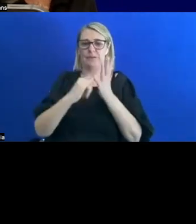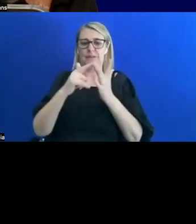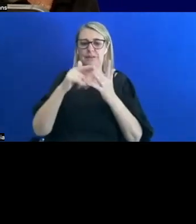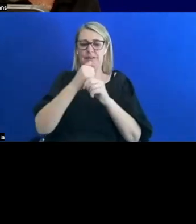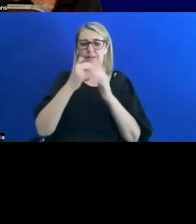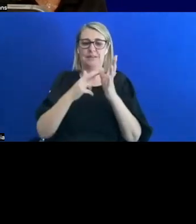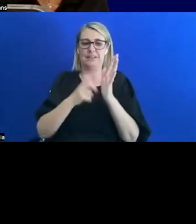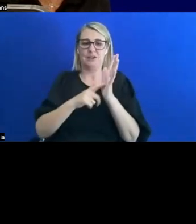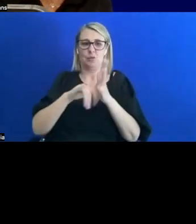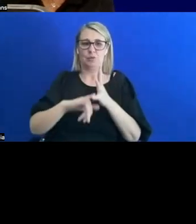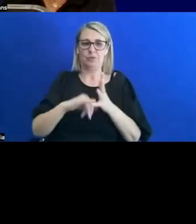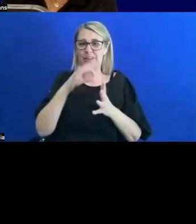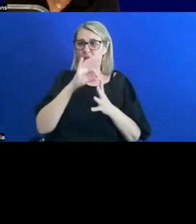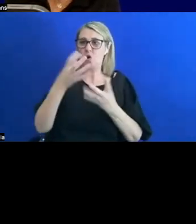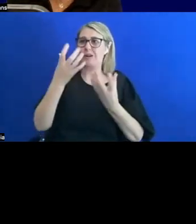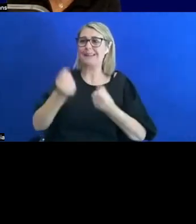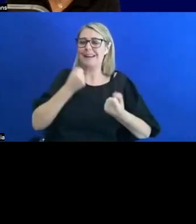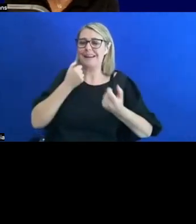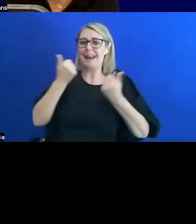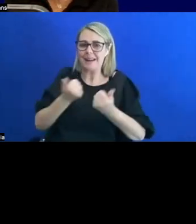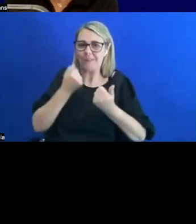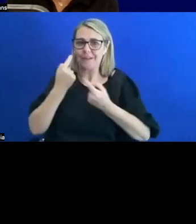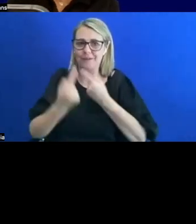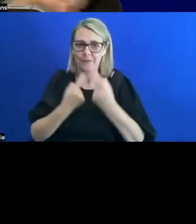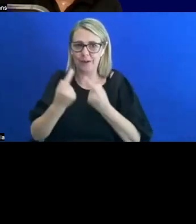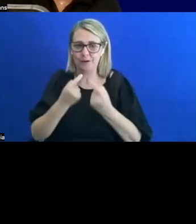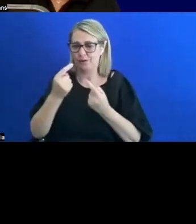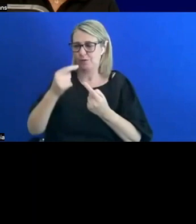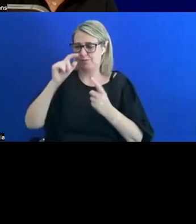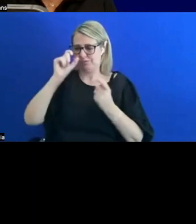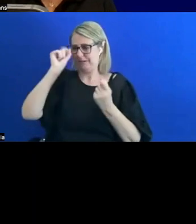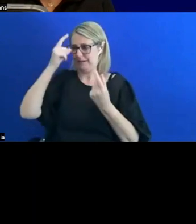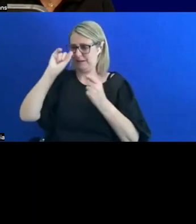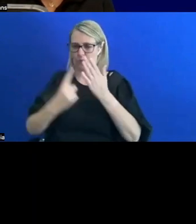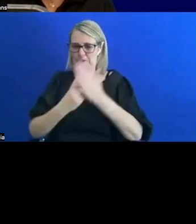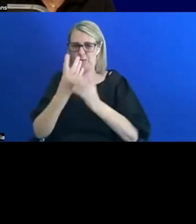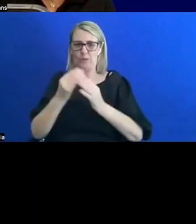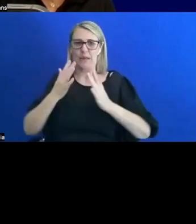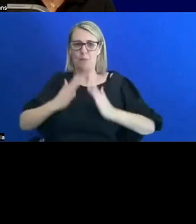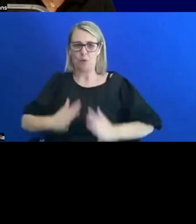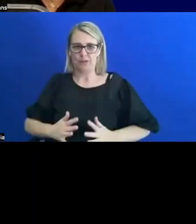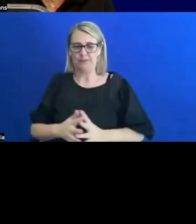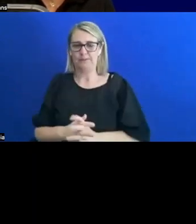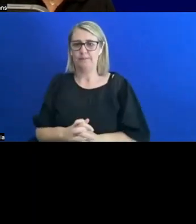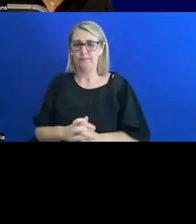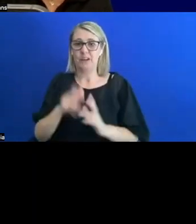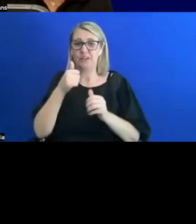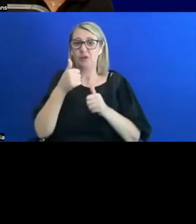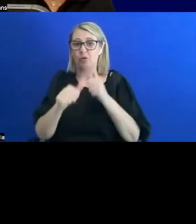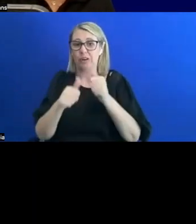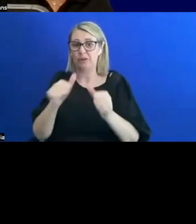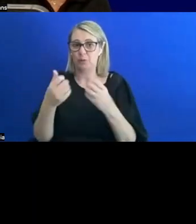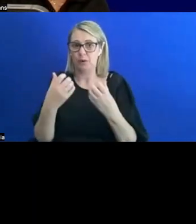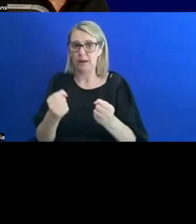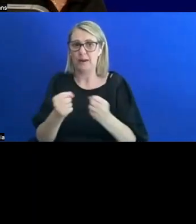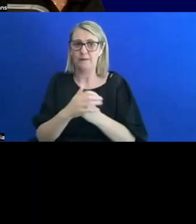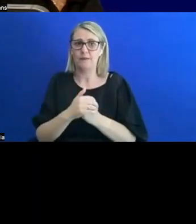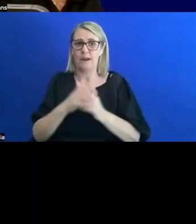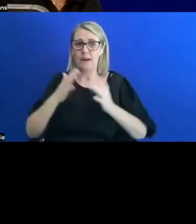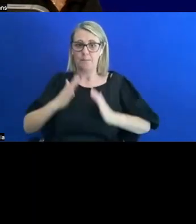enough information to process what's going on. These strategies include increased body awareness,